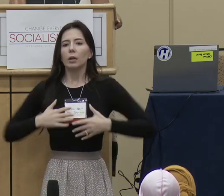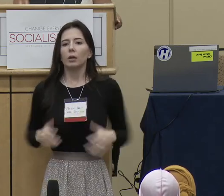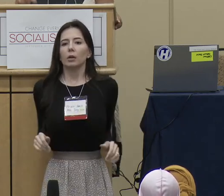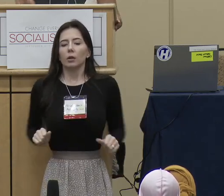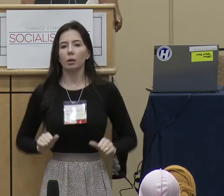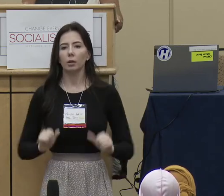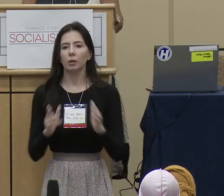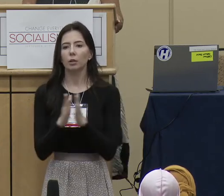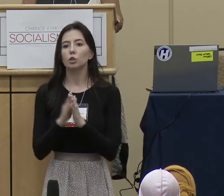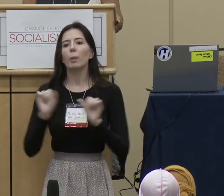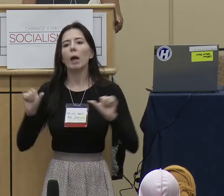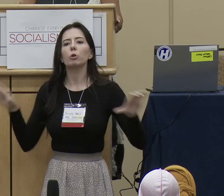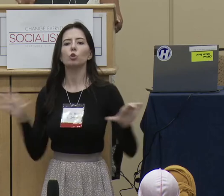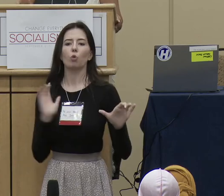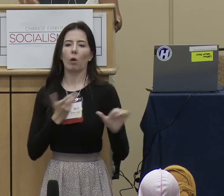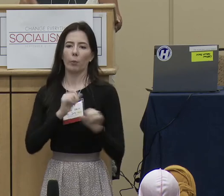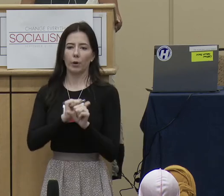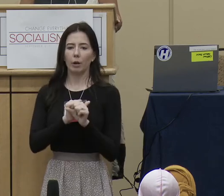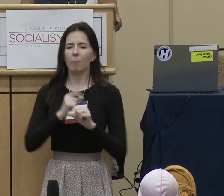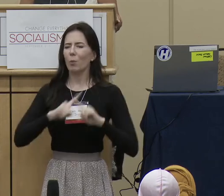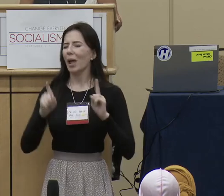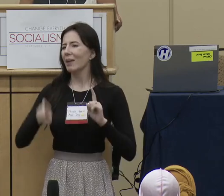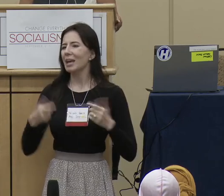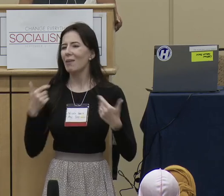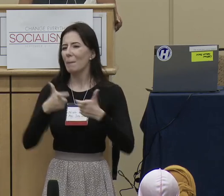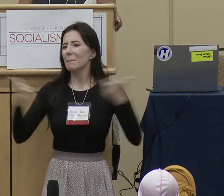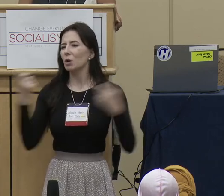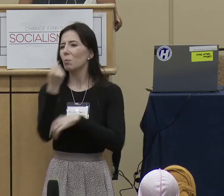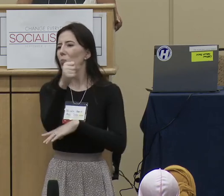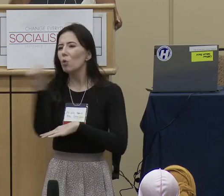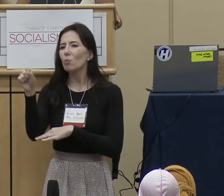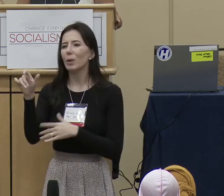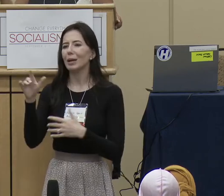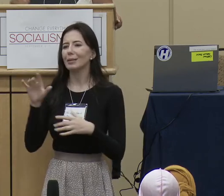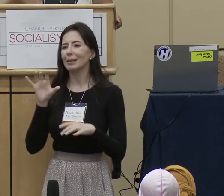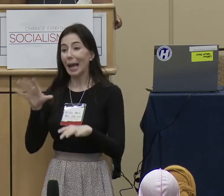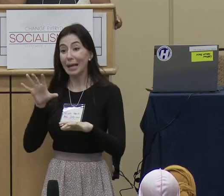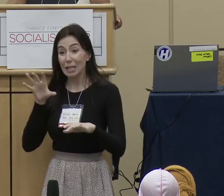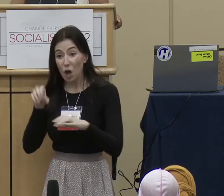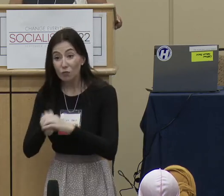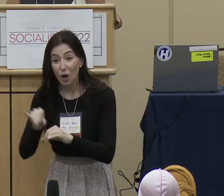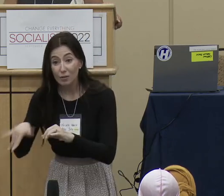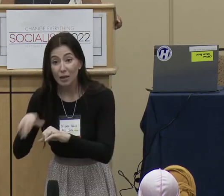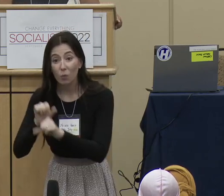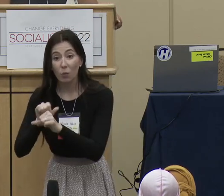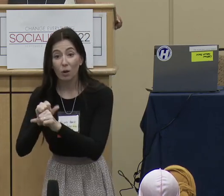to give us a little oxygen in the work that we're doing. But